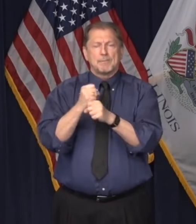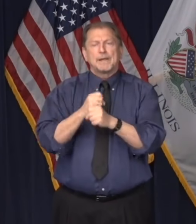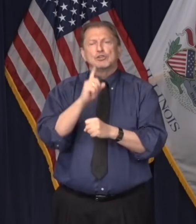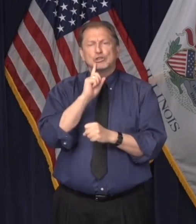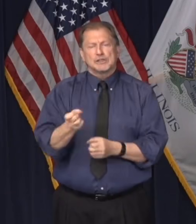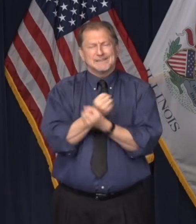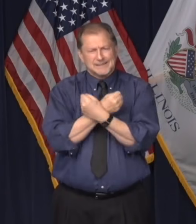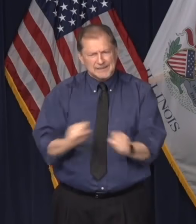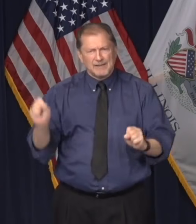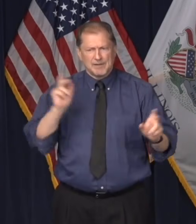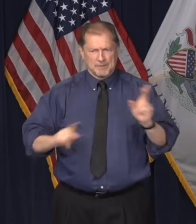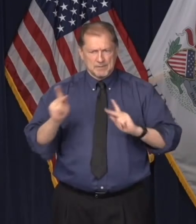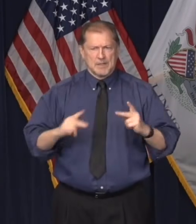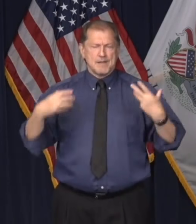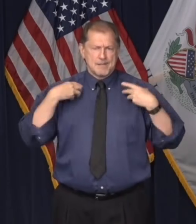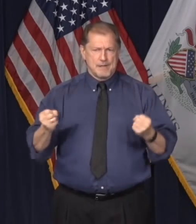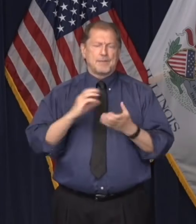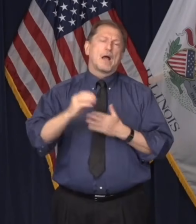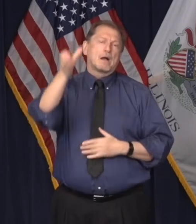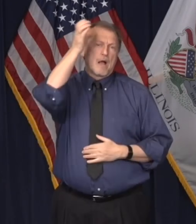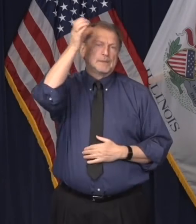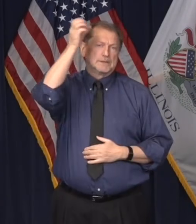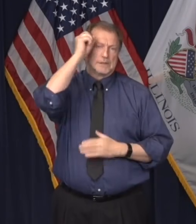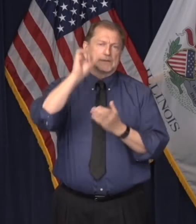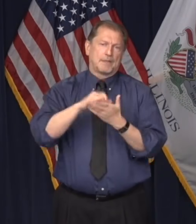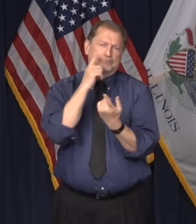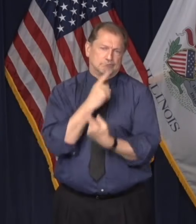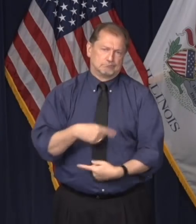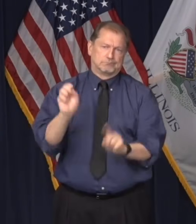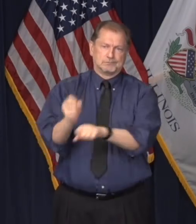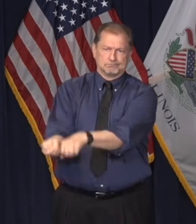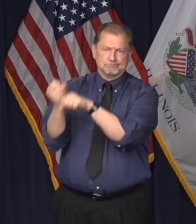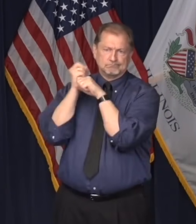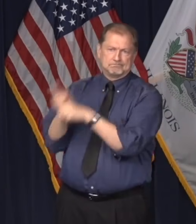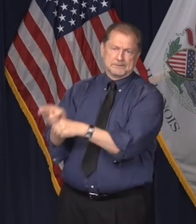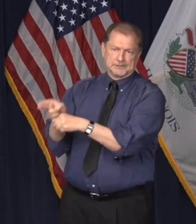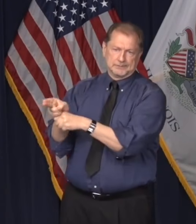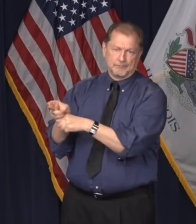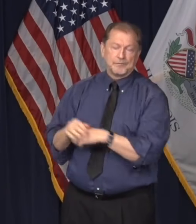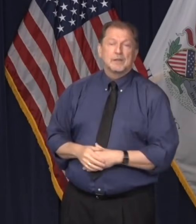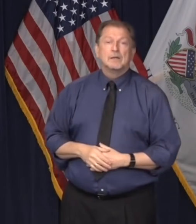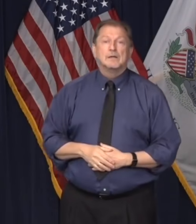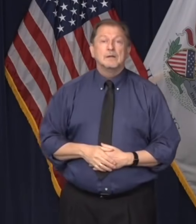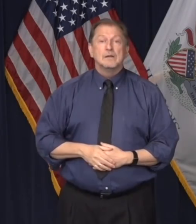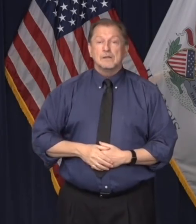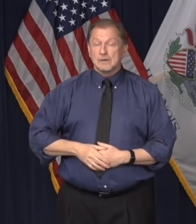POSSIBLE TO ENSURE THE PUBLIC HEALTH AND COMMON SENSE AND THAT THOSE PREVAIL.